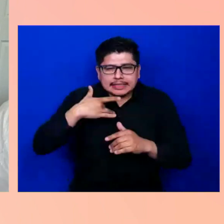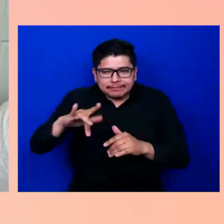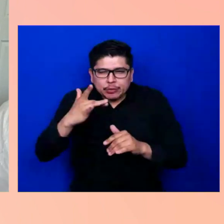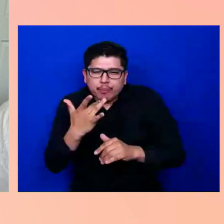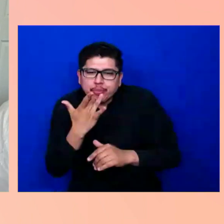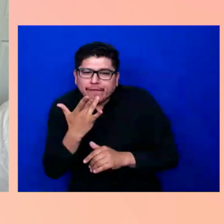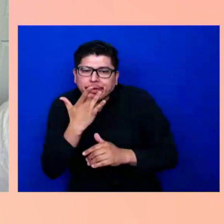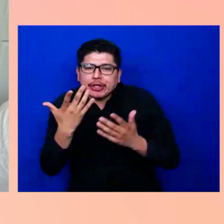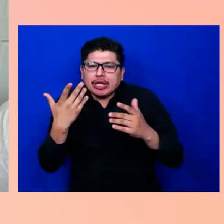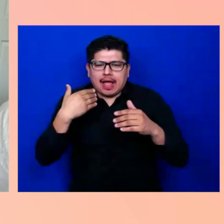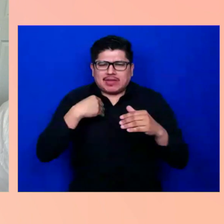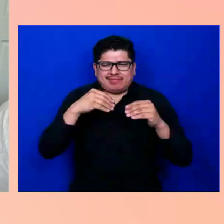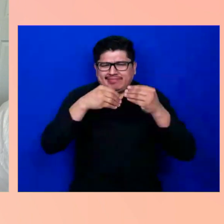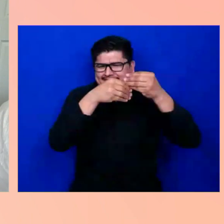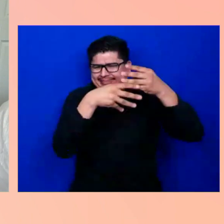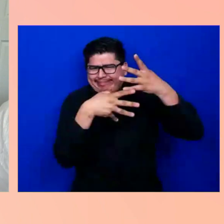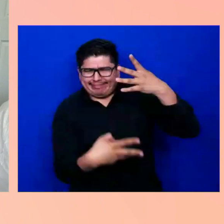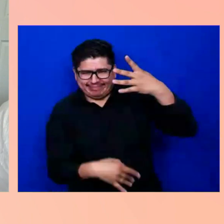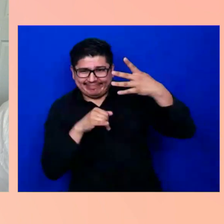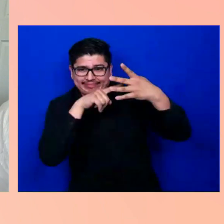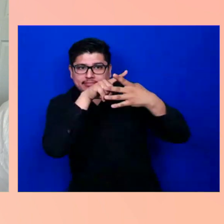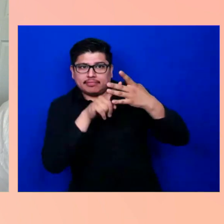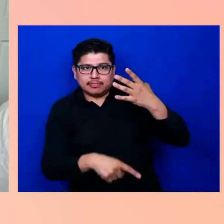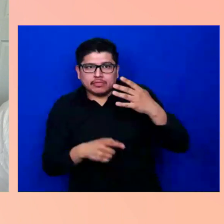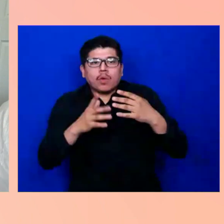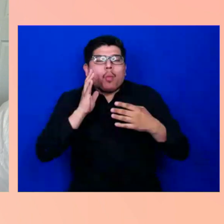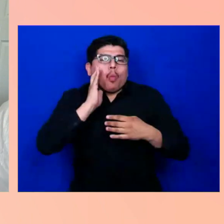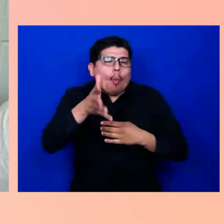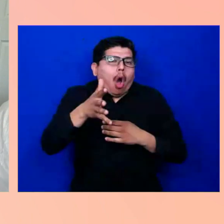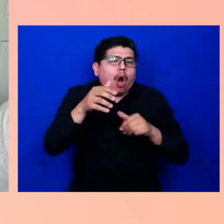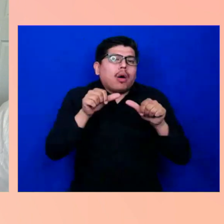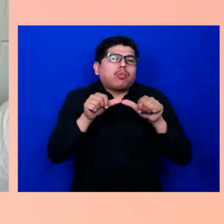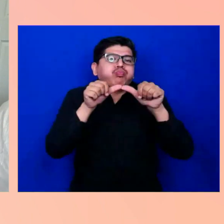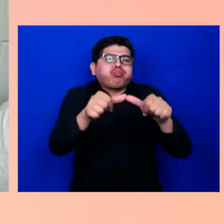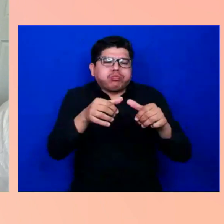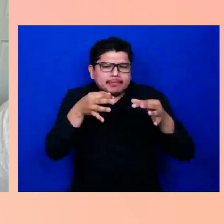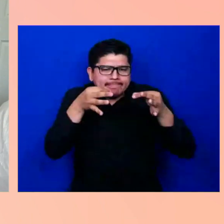driving long-term retention outcomes. Now the Mentra team with an investment from